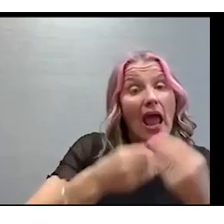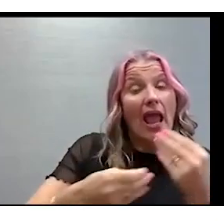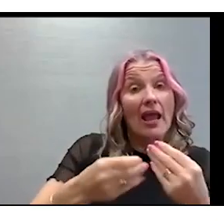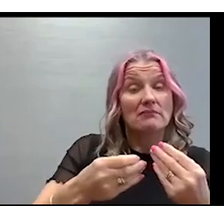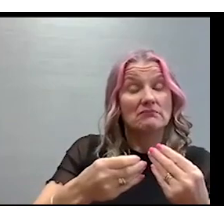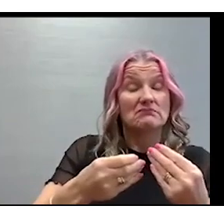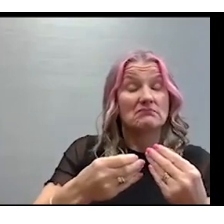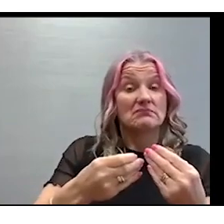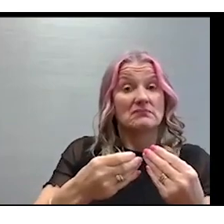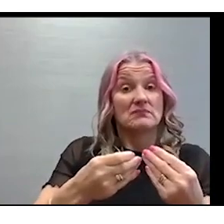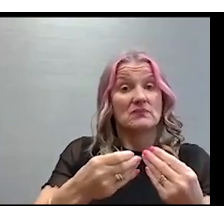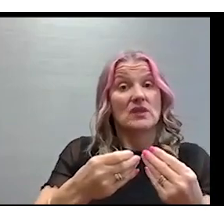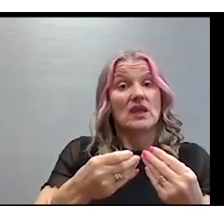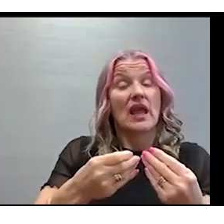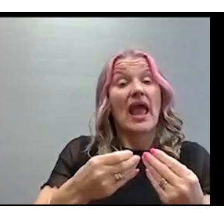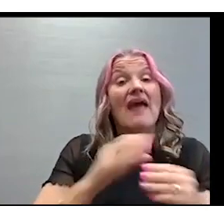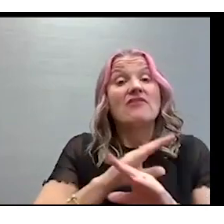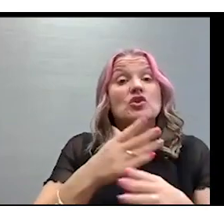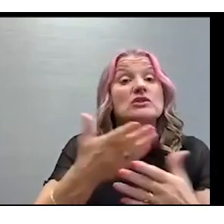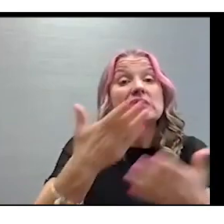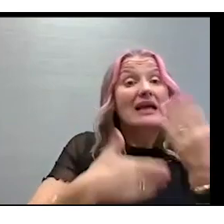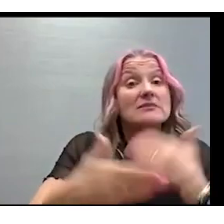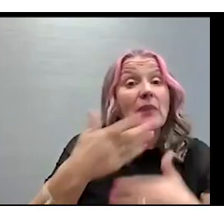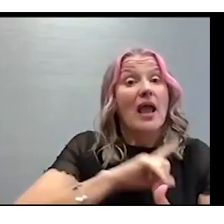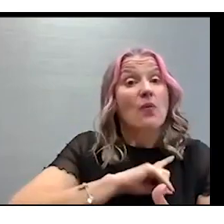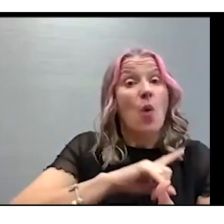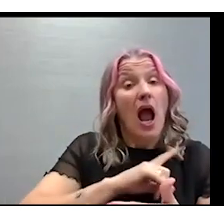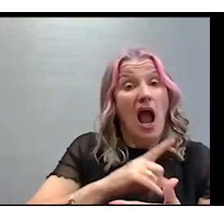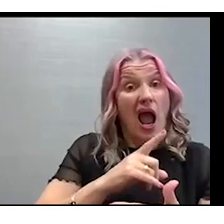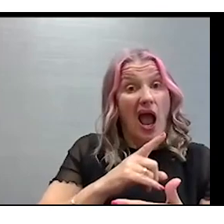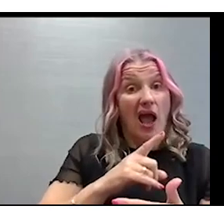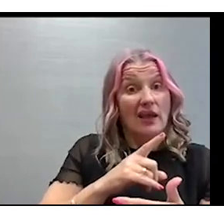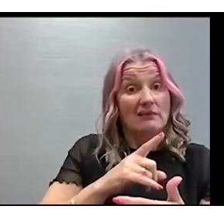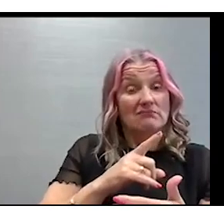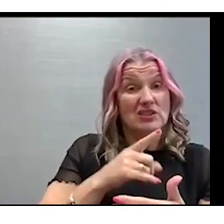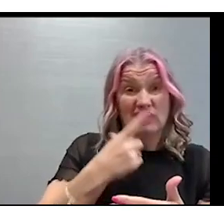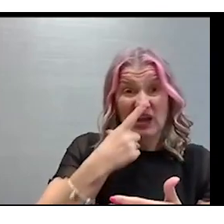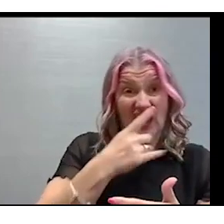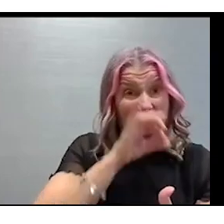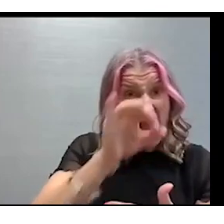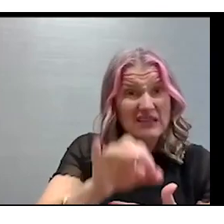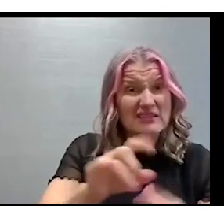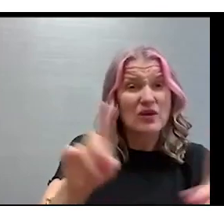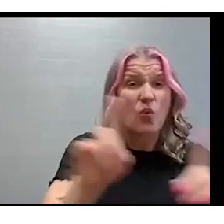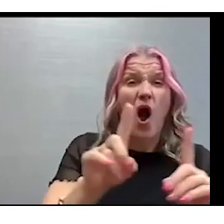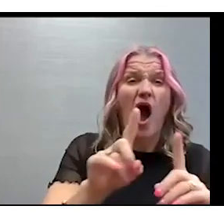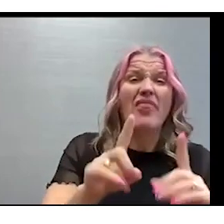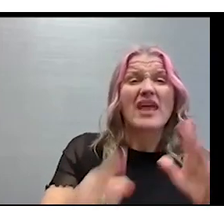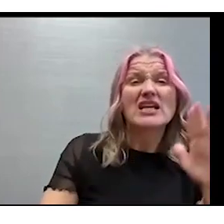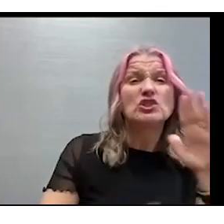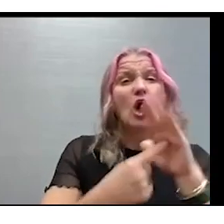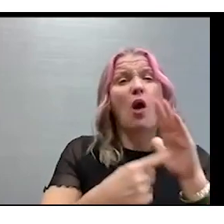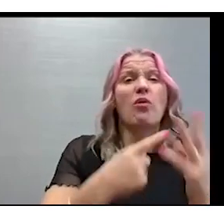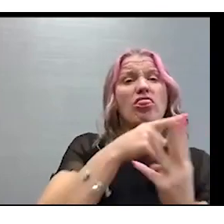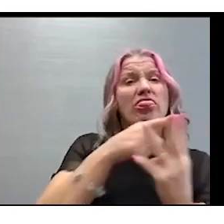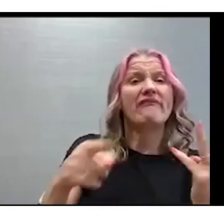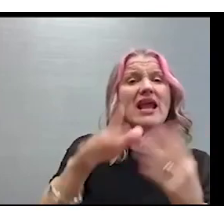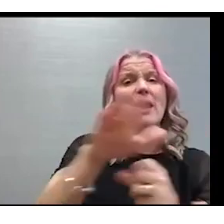So if you're asking for what are the top three places to visit in London, because I'm in London